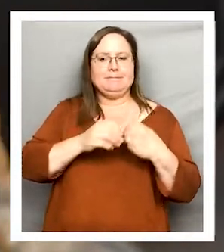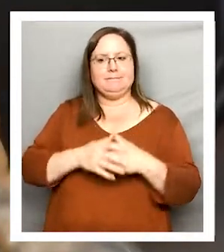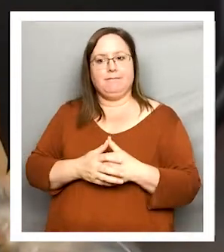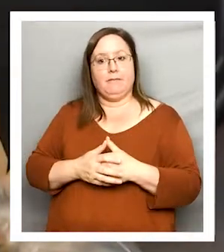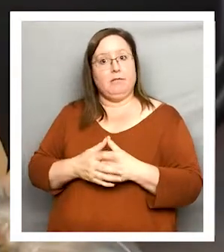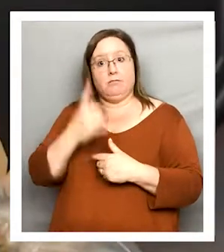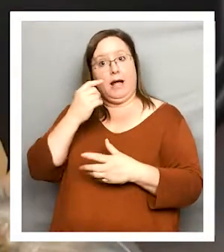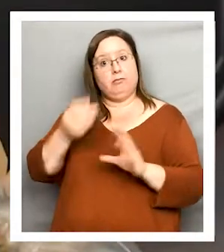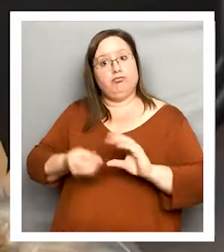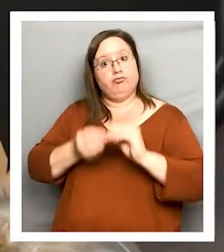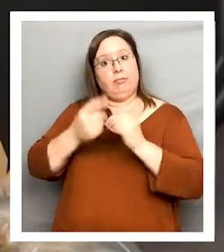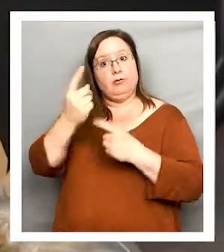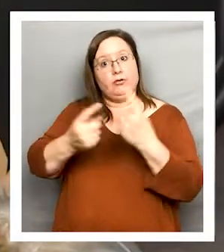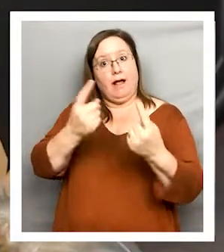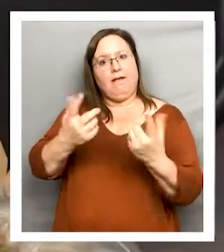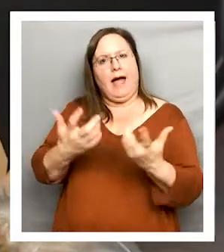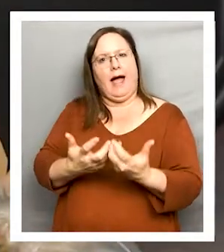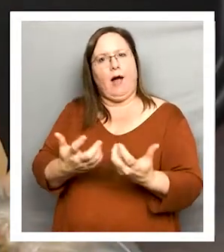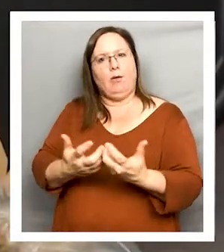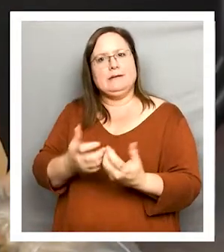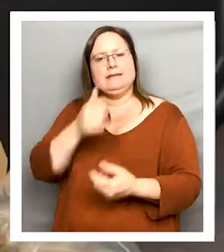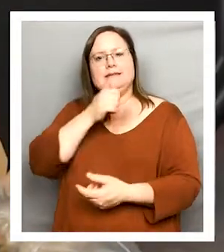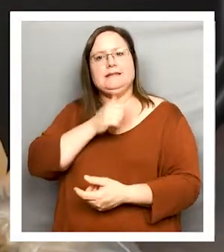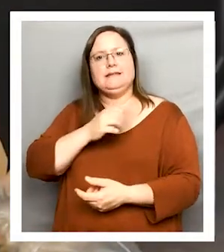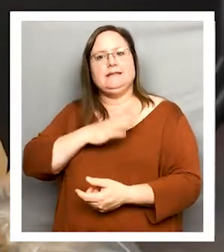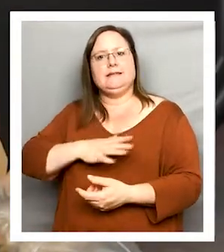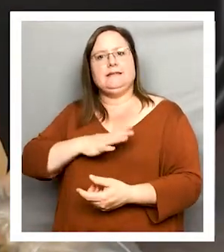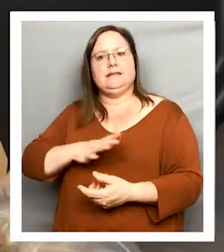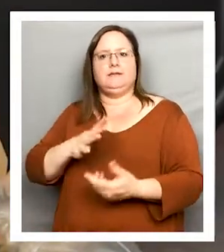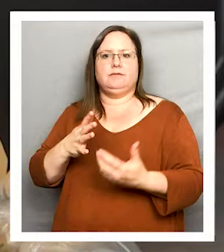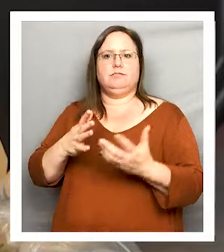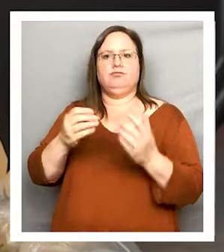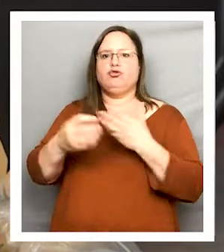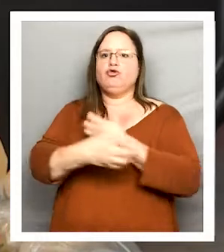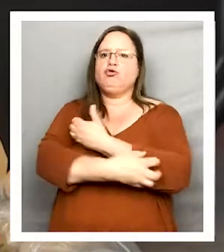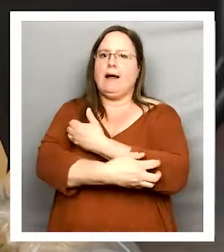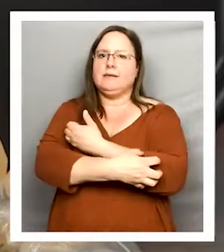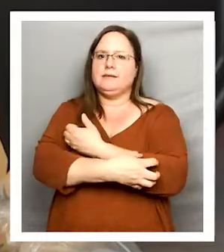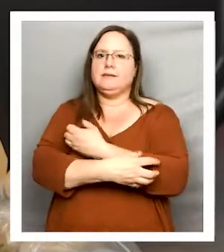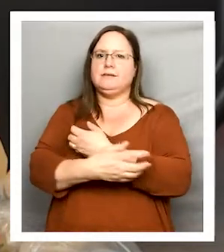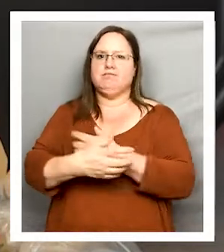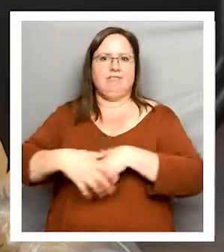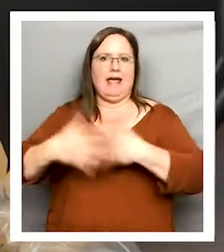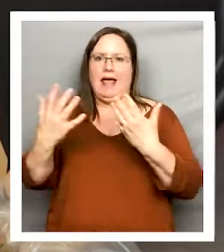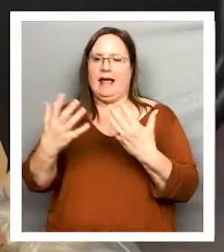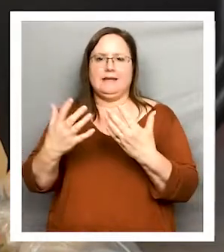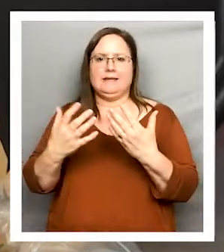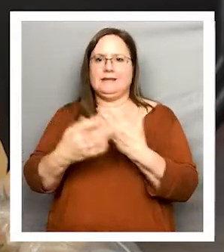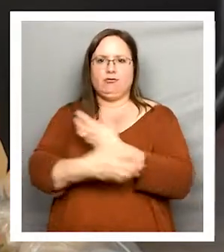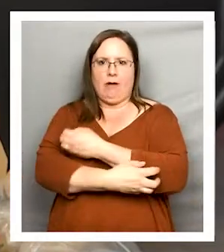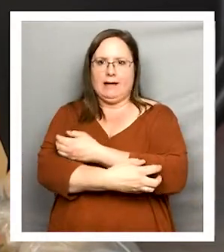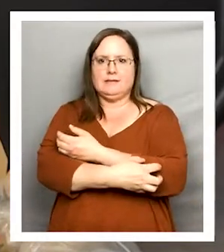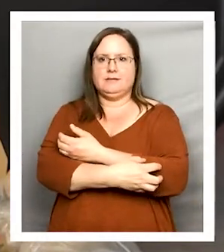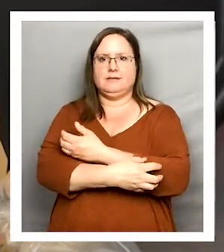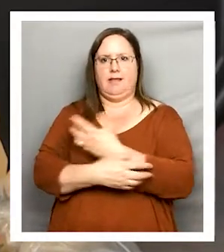any crackers and put them in a blender and just whip them up and they come out